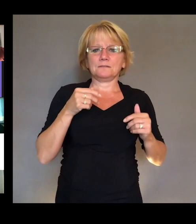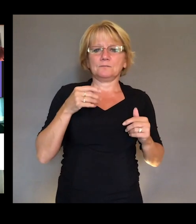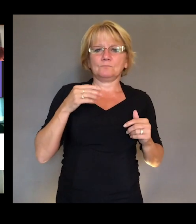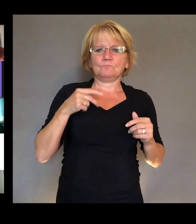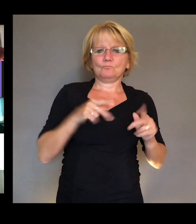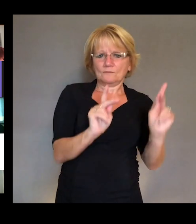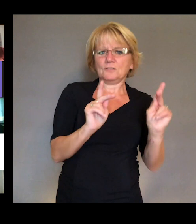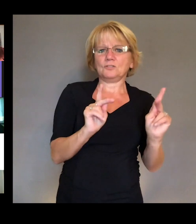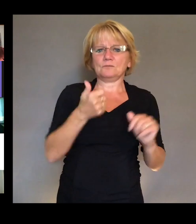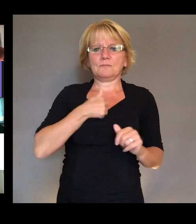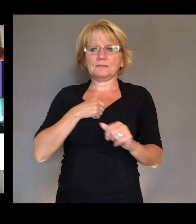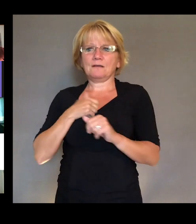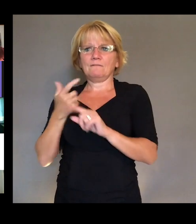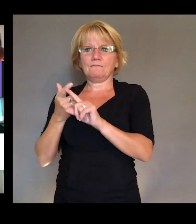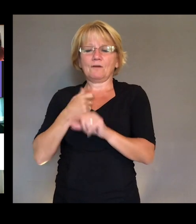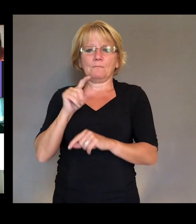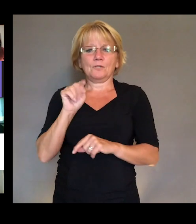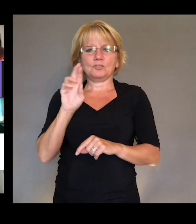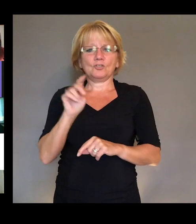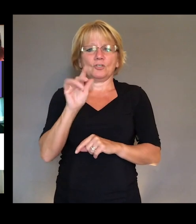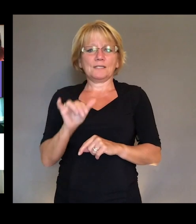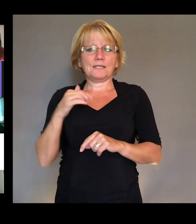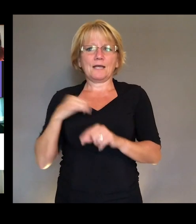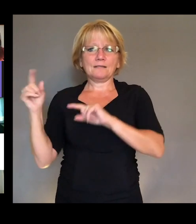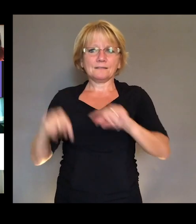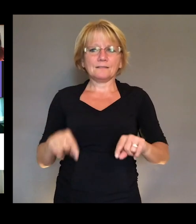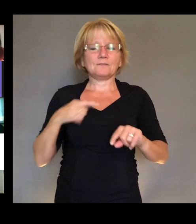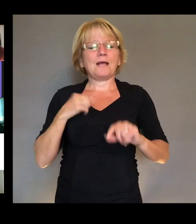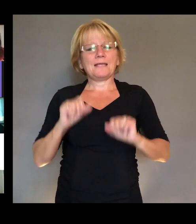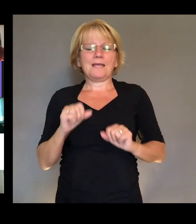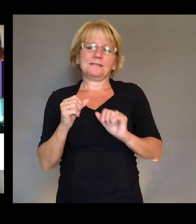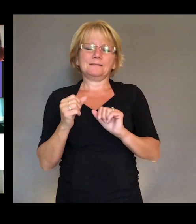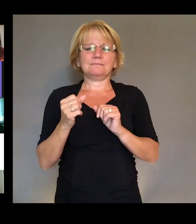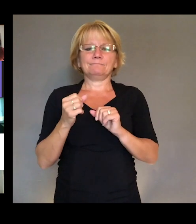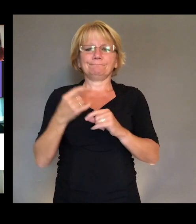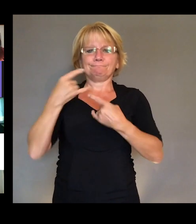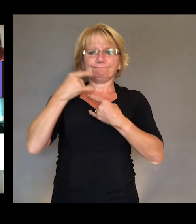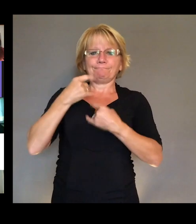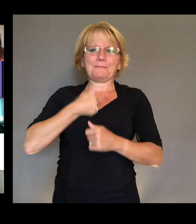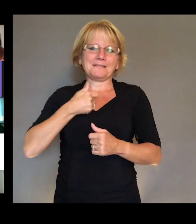I come from Turkey, I have this ambivalent identities, like can easily make fun of my identity.